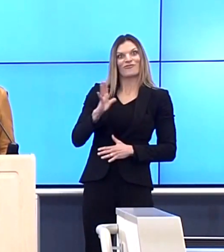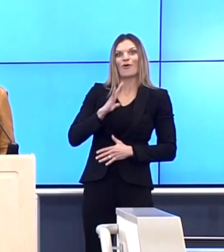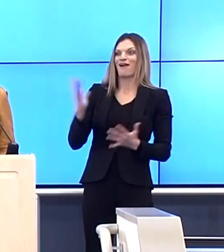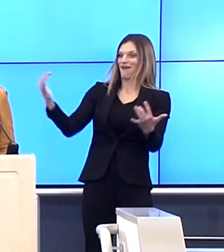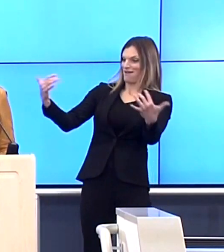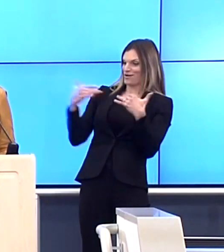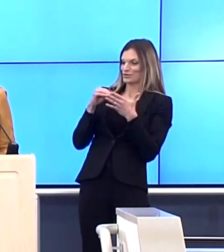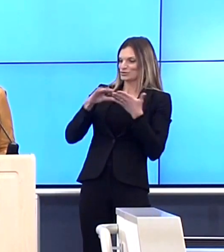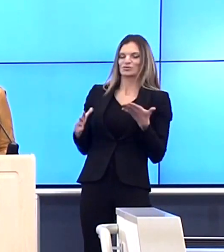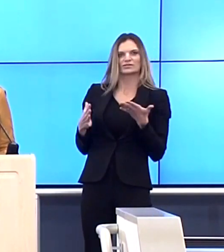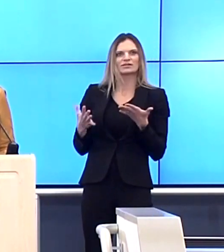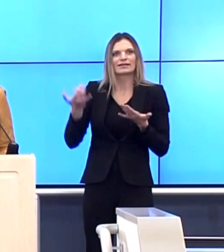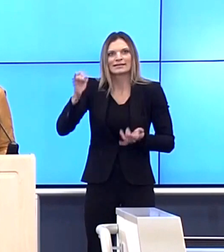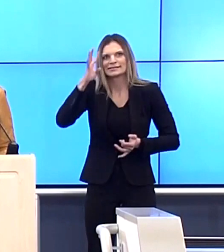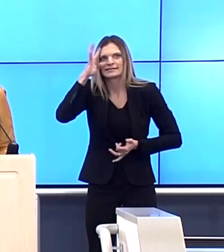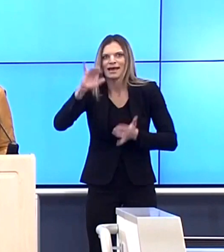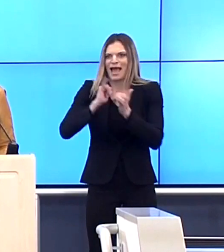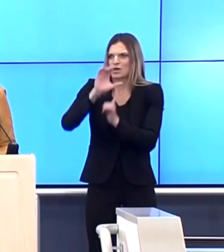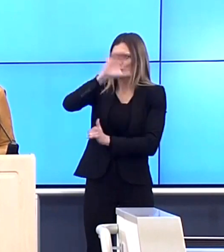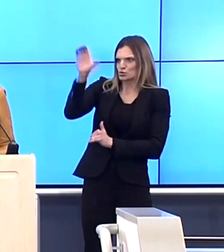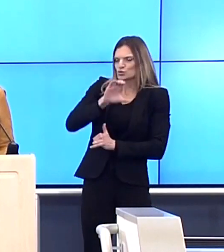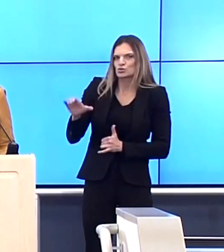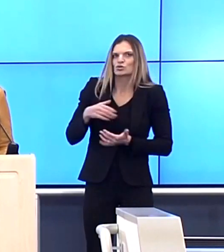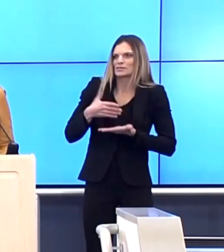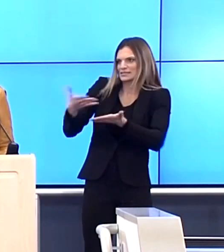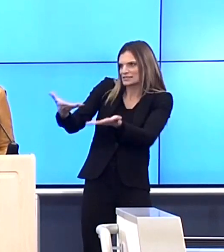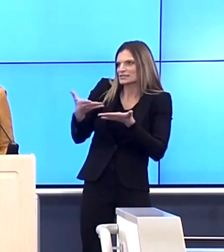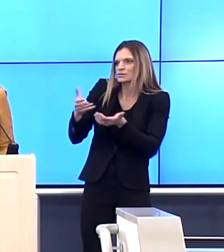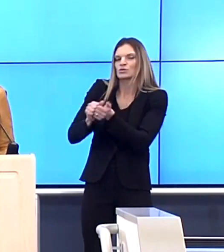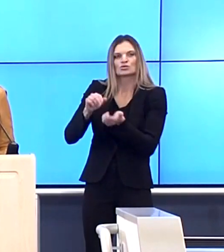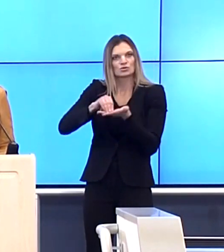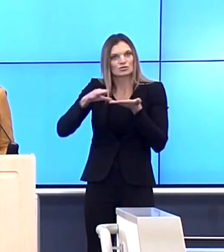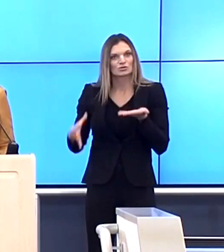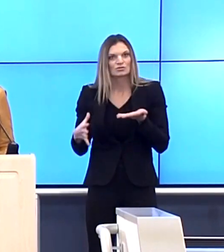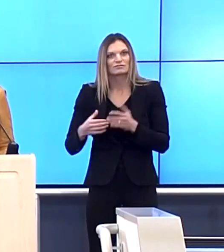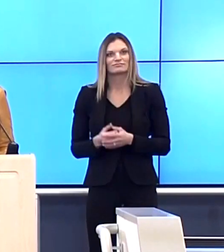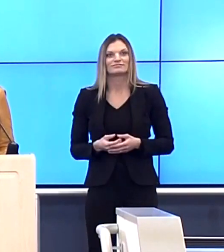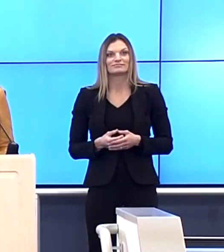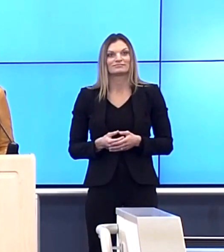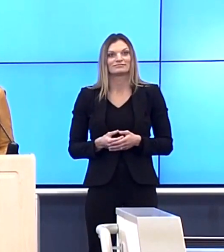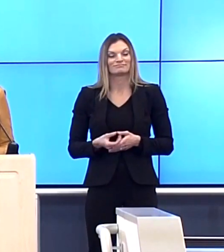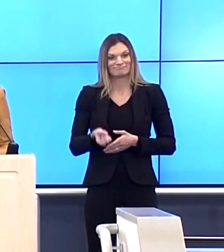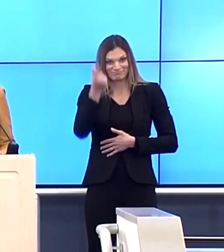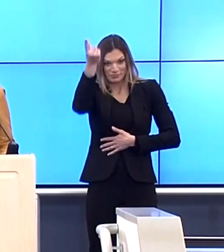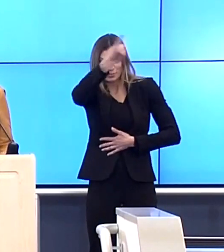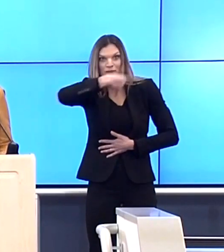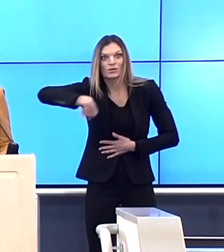DELIVERY AND CURBSIDE SERVICE. EDUCATORS FOUND CREATIVE WAYS TO EDUCATORS FOUND CREATIVE WAYS TO ENGARY GAUGE AND STAY CONNECTED ENGARY GAUGE AND STAY CONNECTED TO THEIR STUDENTS.